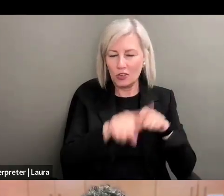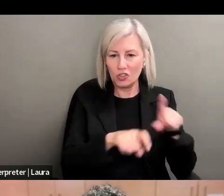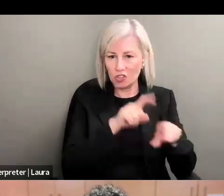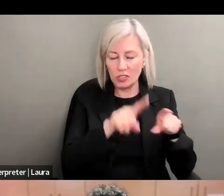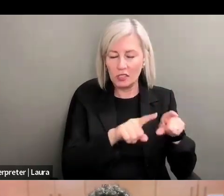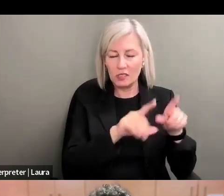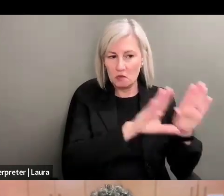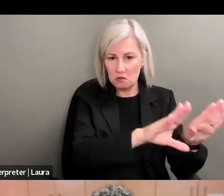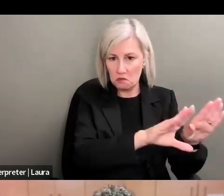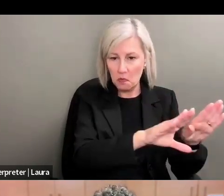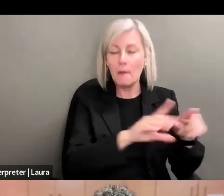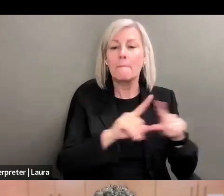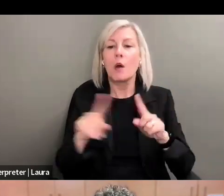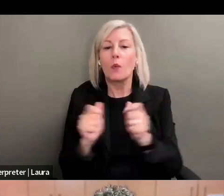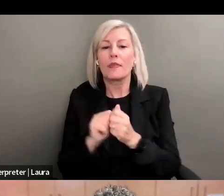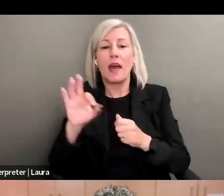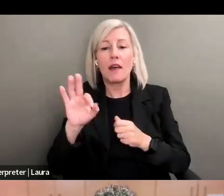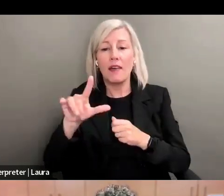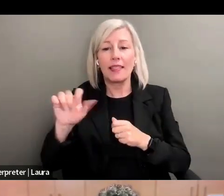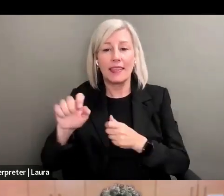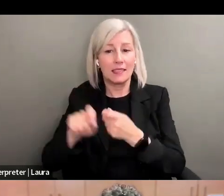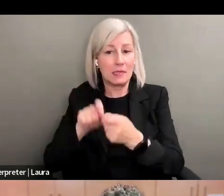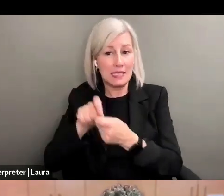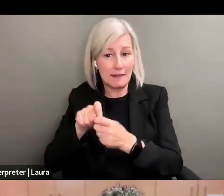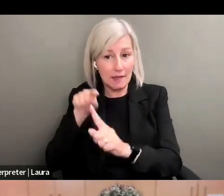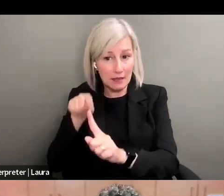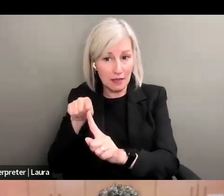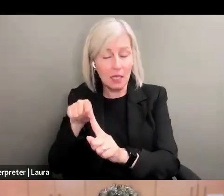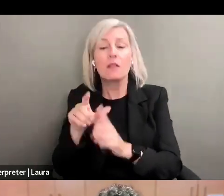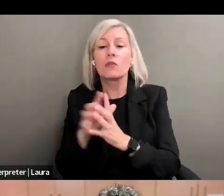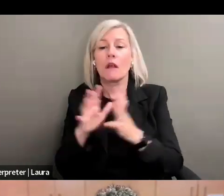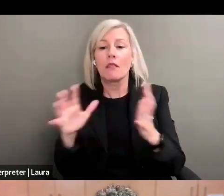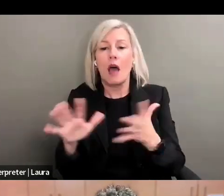ones, but with the FLLE specifically, there's lots of gray area in the